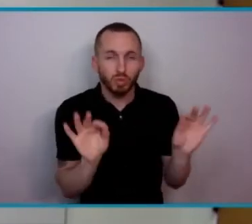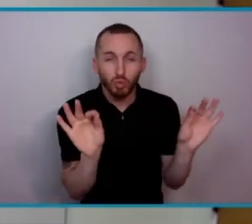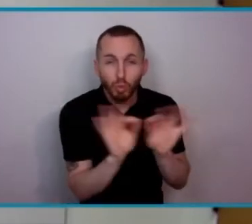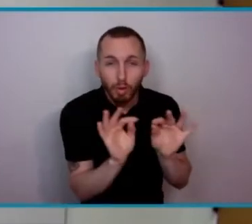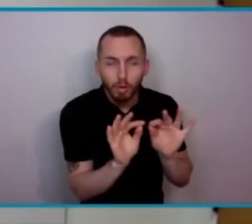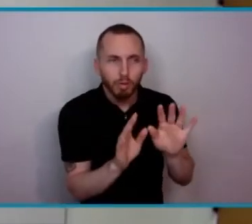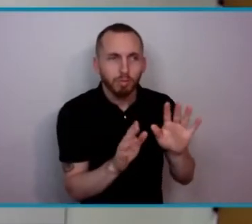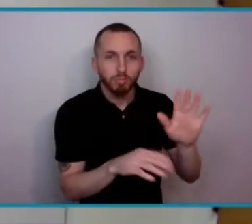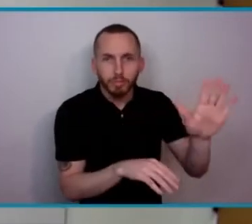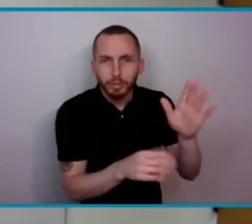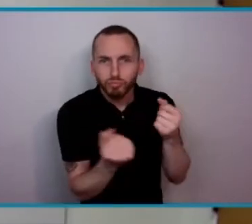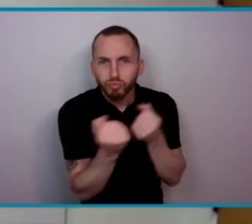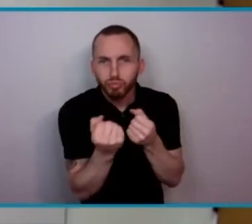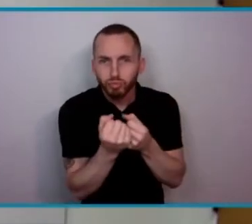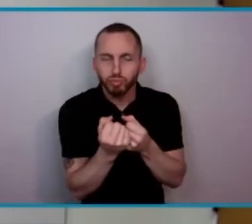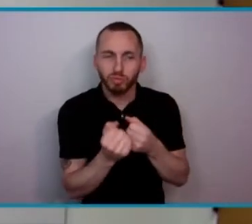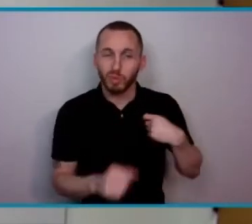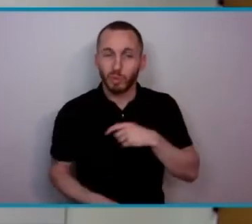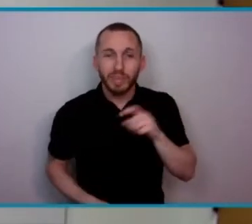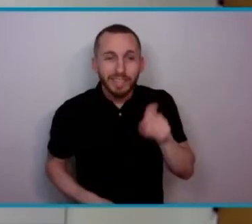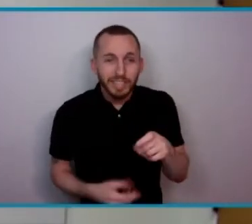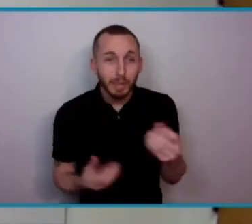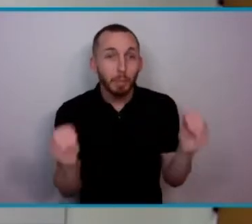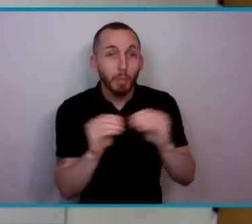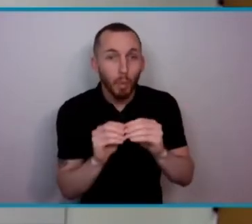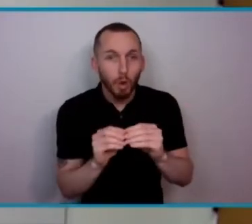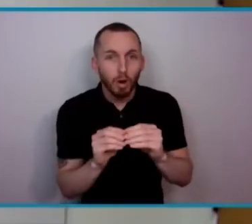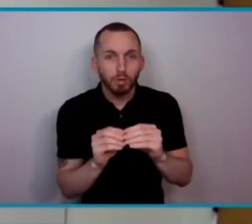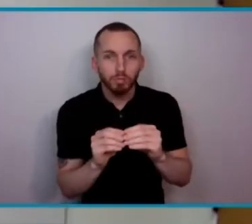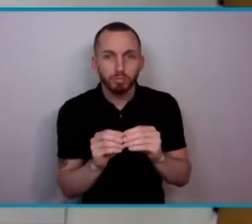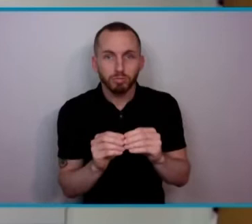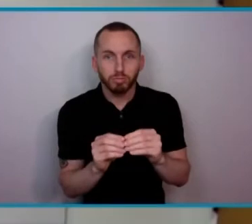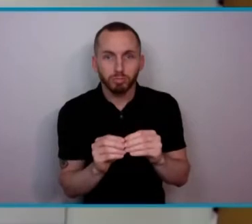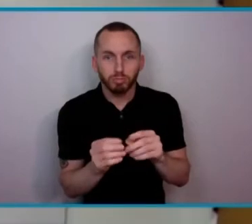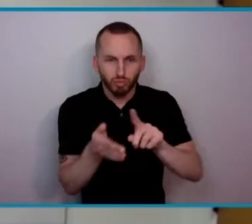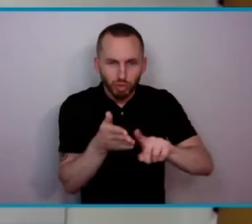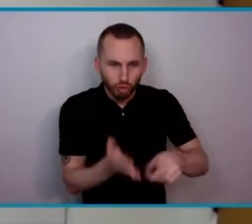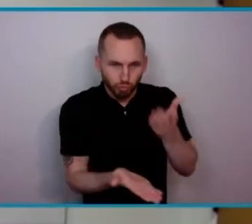And we need more empirically supported treatments for patients with post-traumatic stress disorders